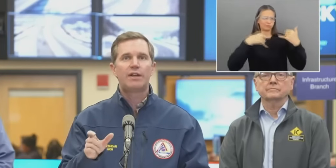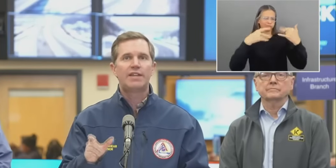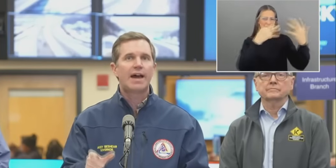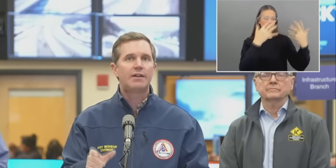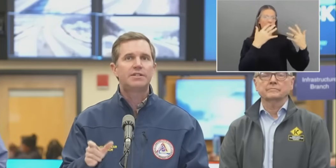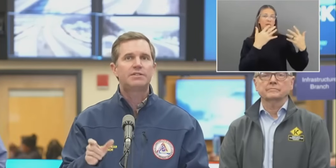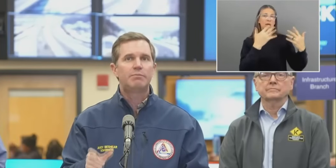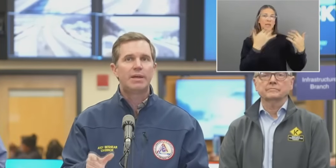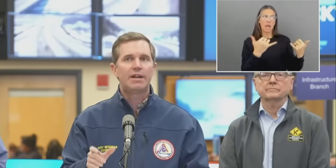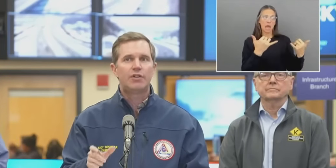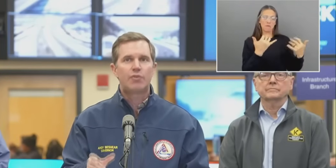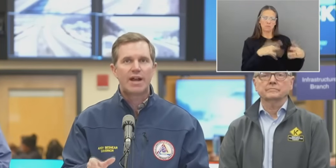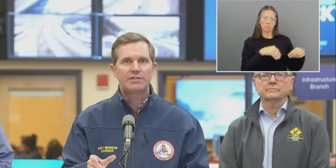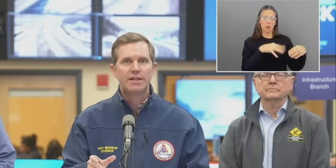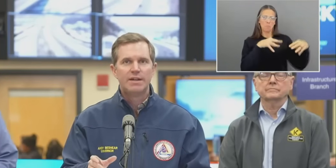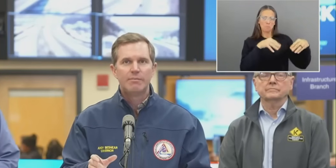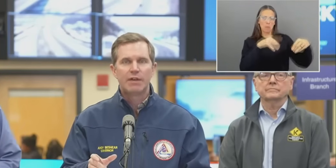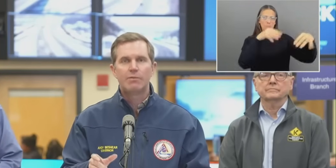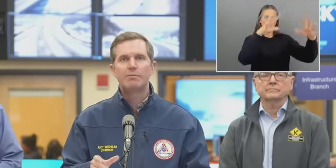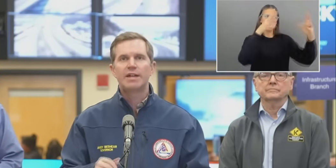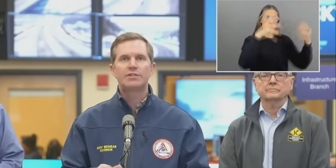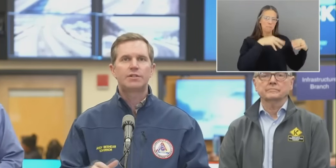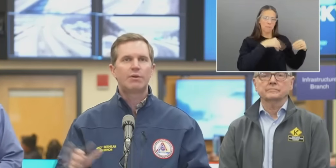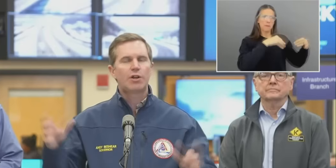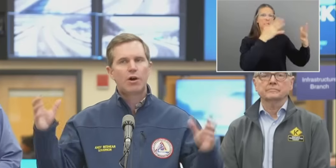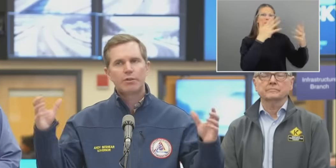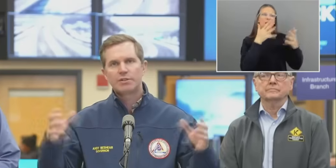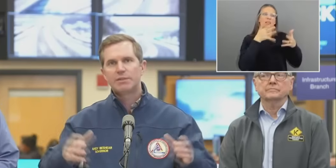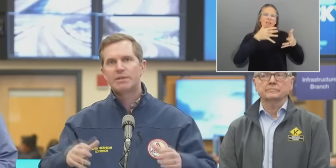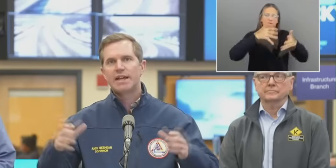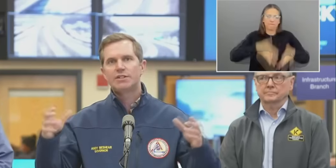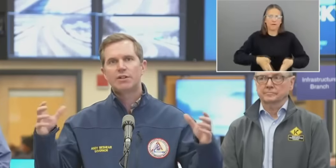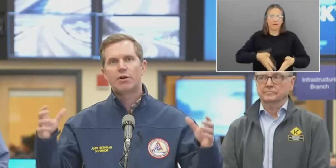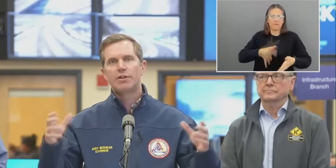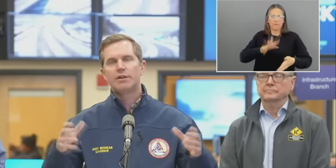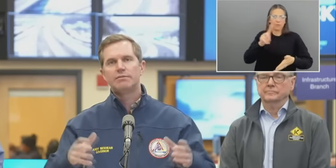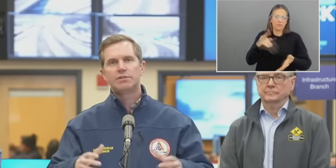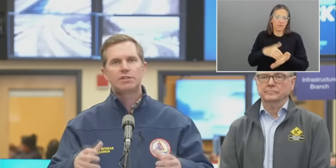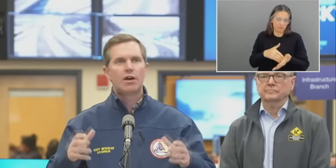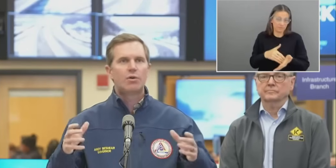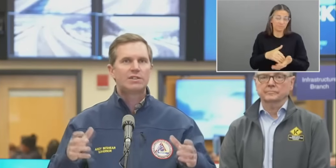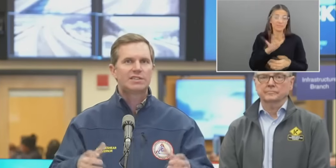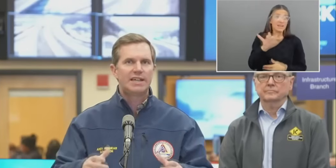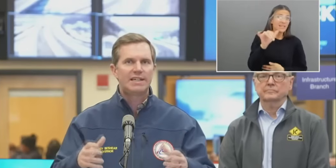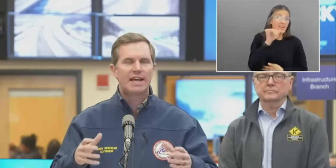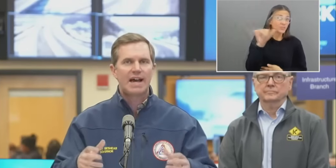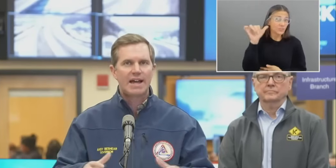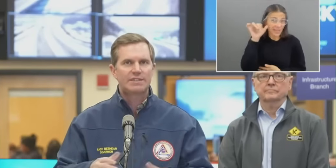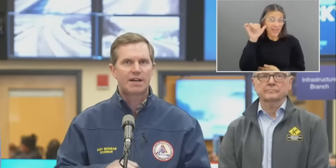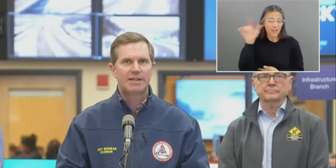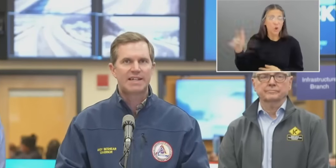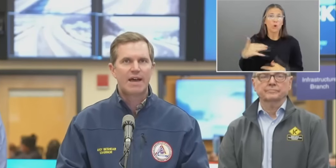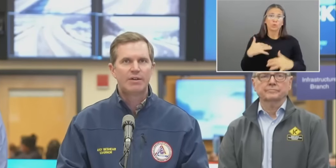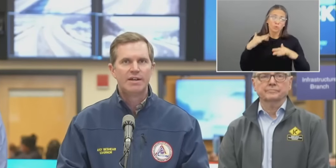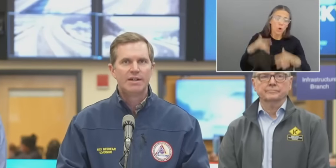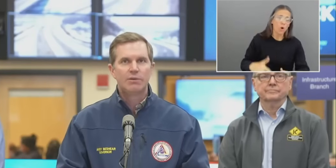THAT IS DOWN FROM 73,590 AT THE HEIGHT OF THE OUTAGES YESTERDAY. THAT MEANS ABOUT A THIRD OF THE OUTAGES HAVE BEEN ADDRESSED.